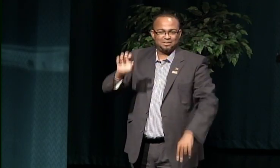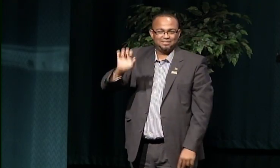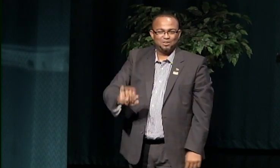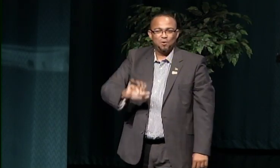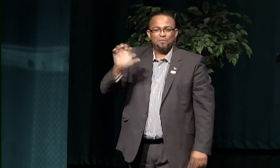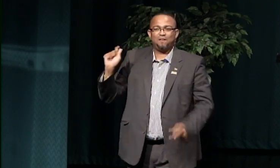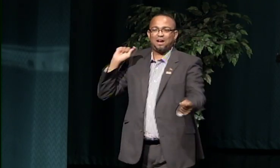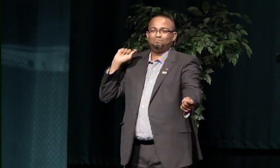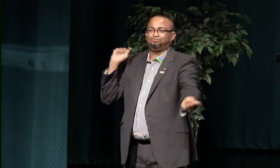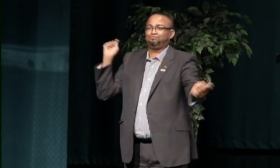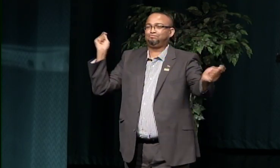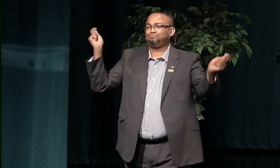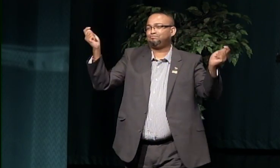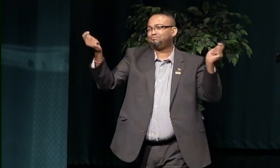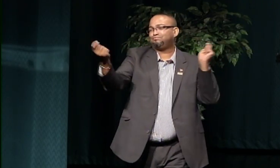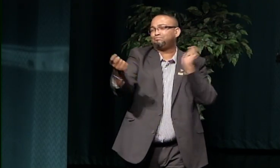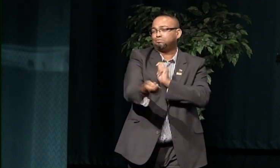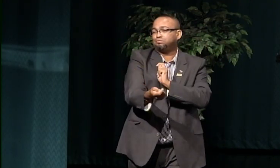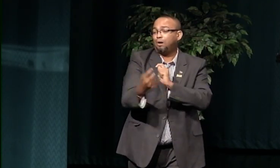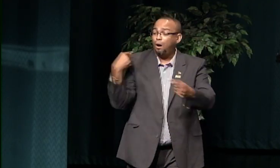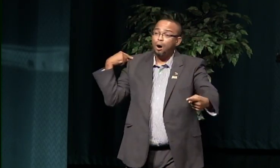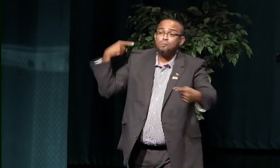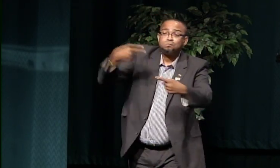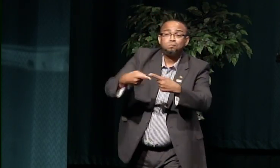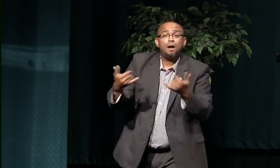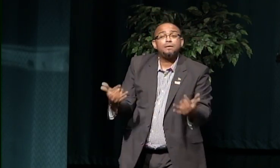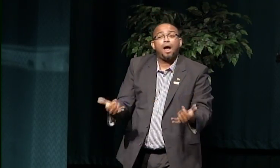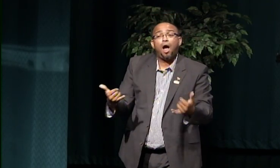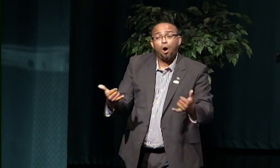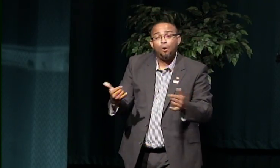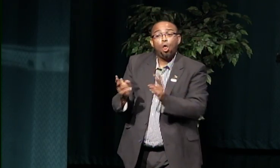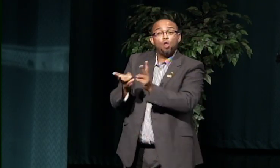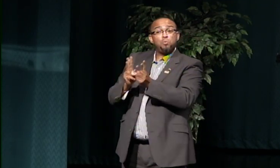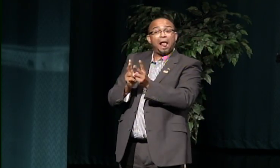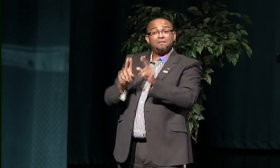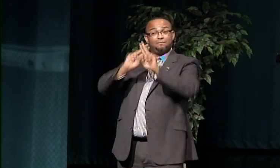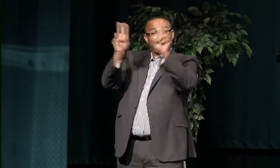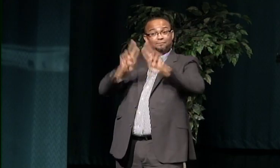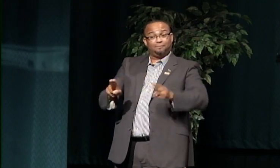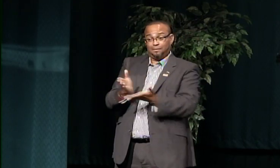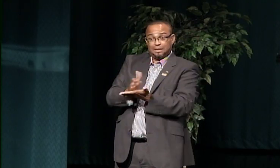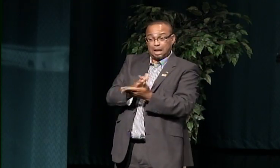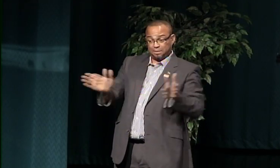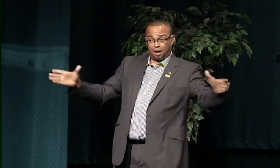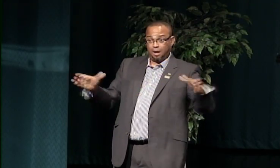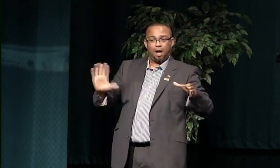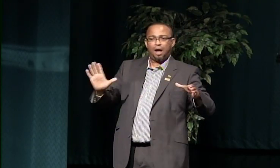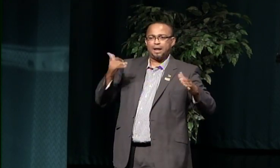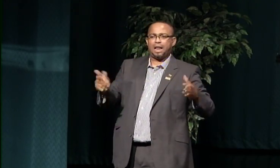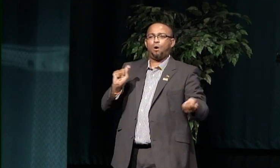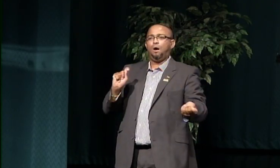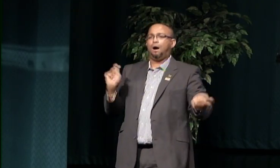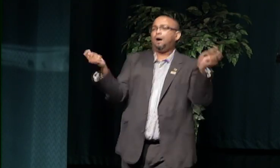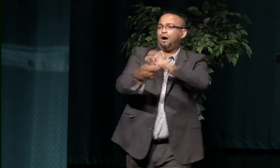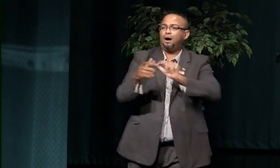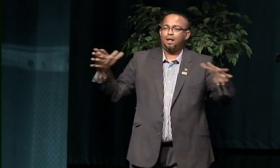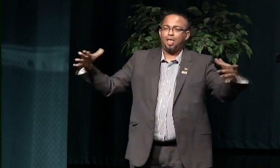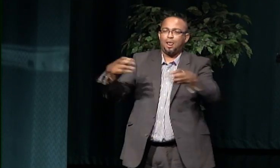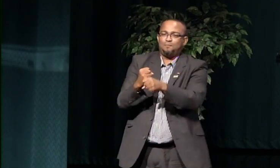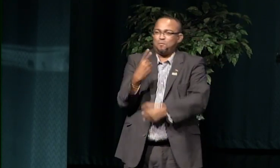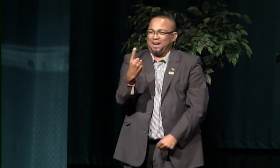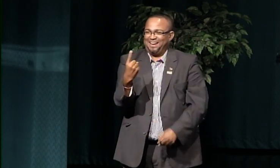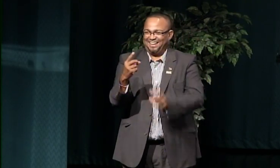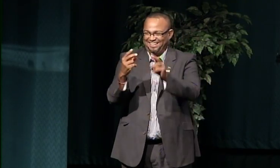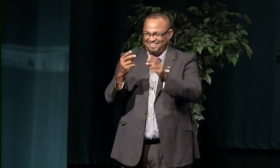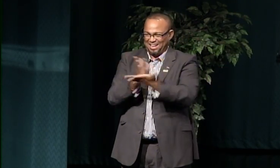Where our deaf association in South Africa was born.